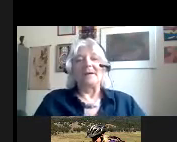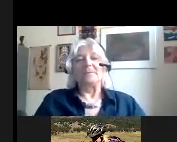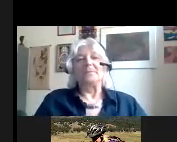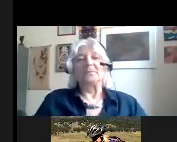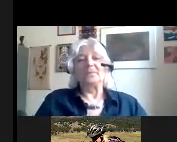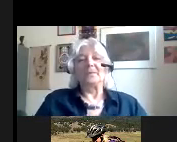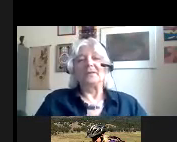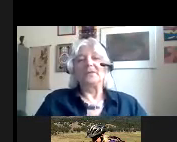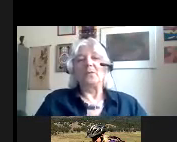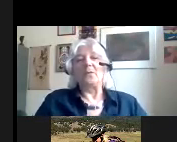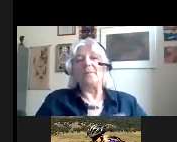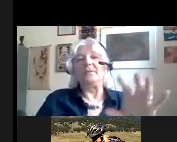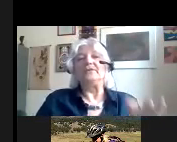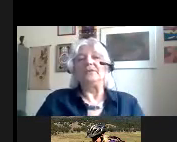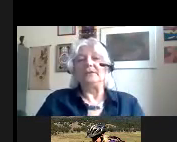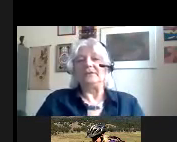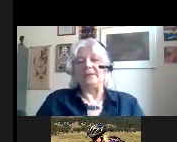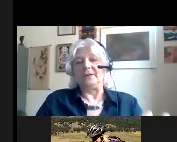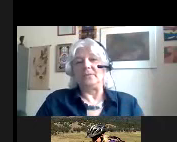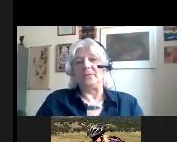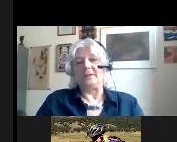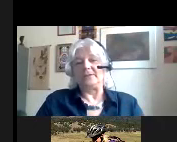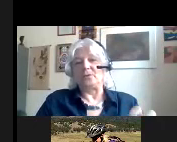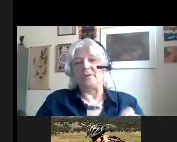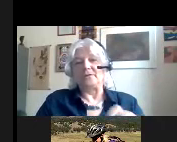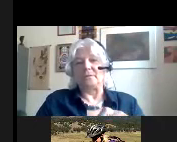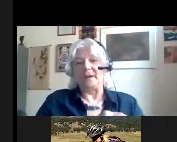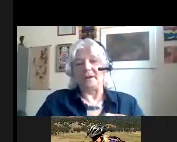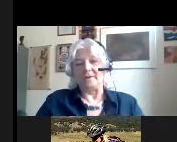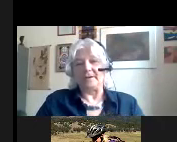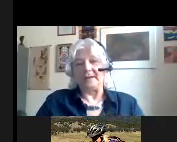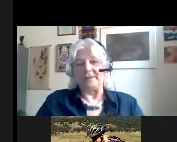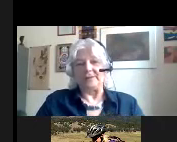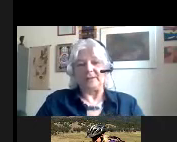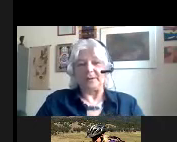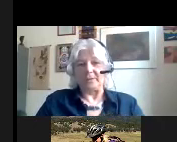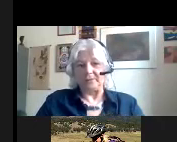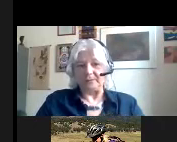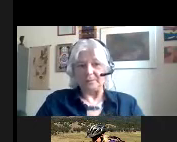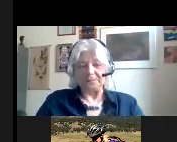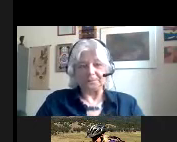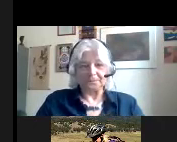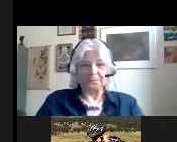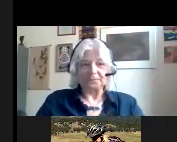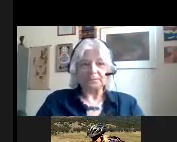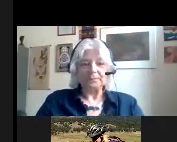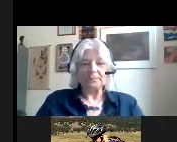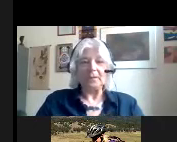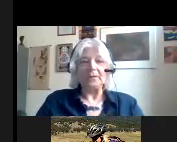White privilege intersecting with trauma informed care and that systemic racism.